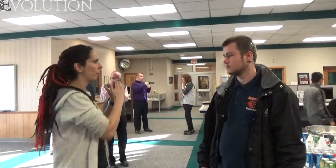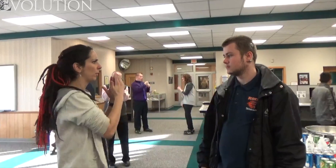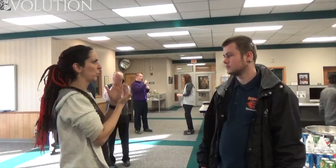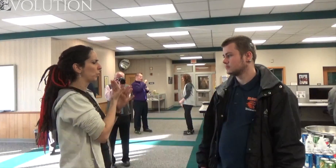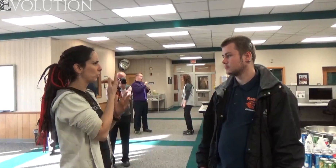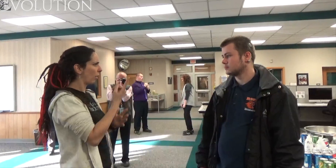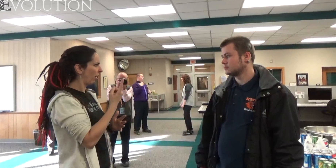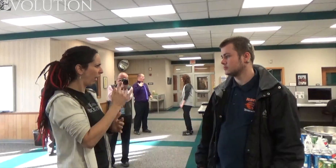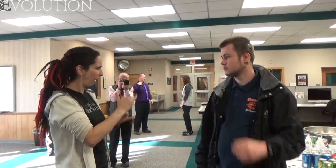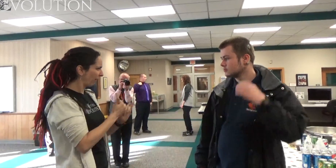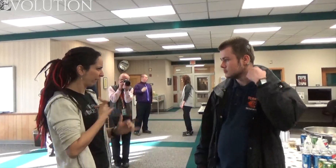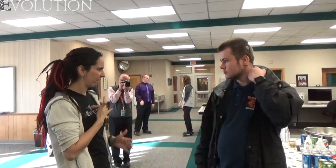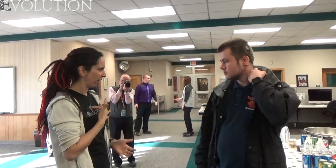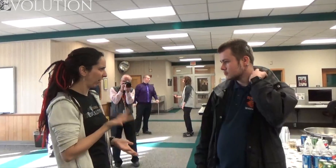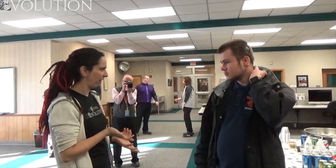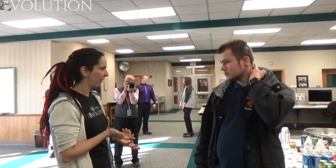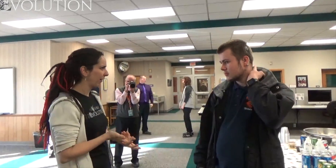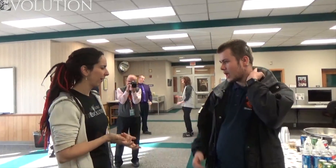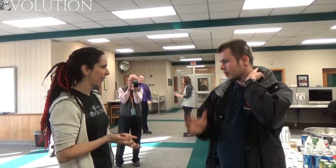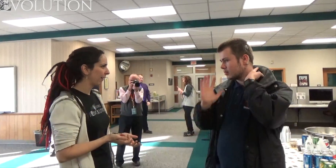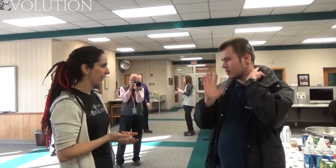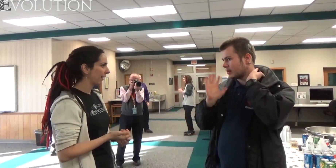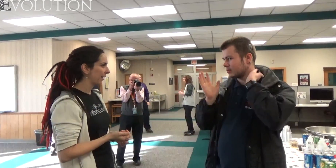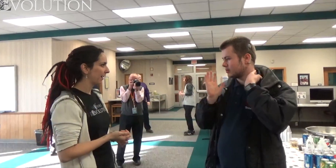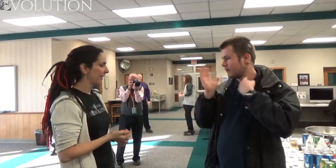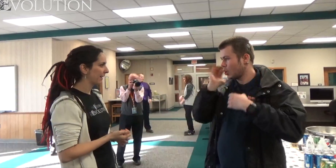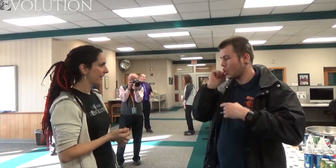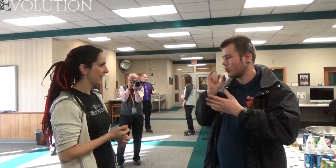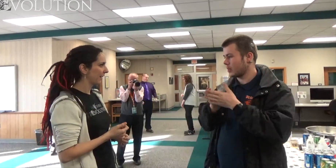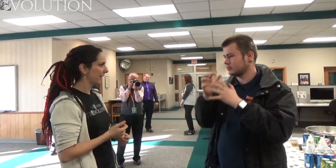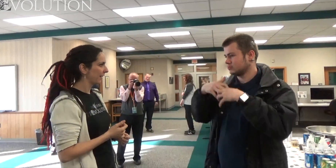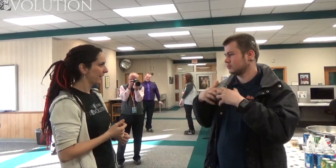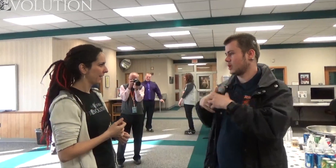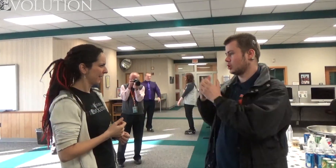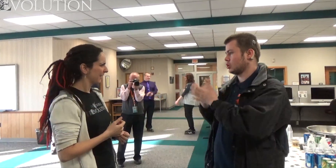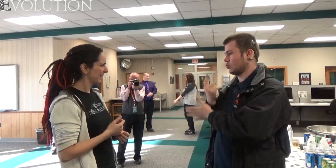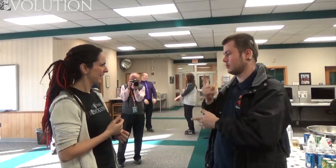So they built a new one. How do you feel about that? Oh, I didn't know they replaced it.